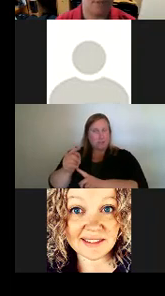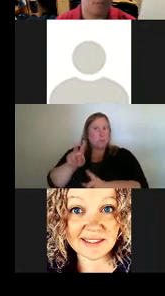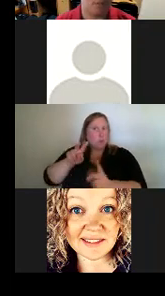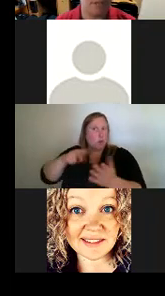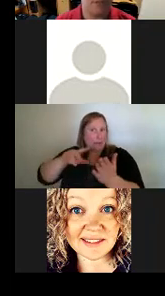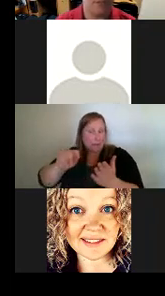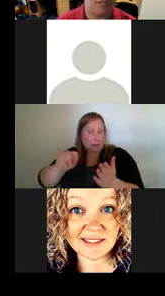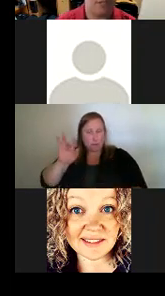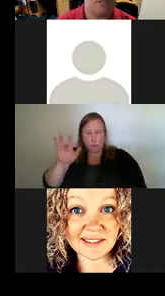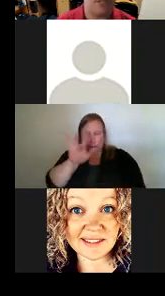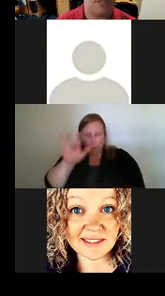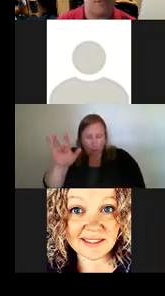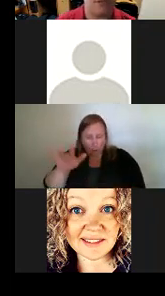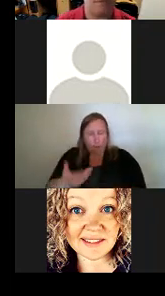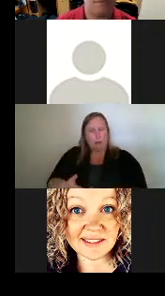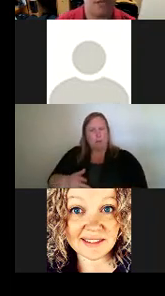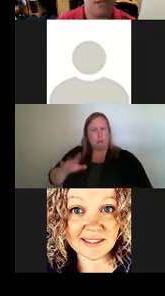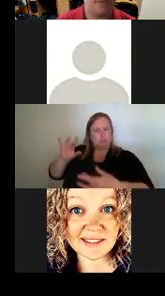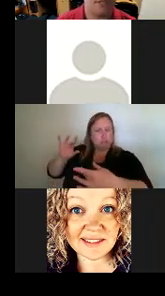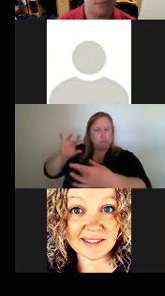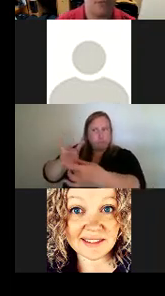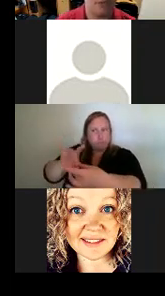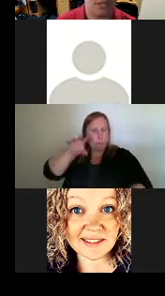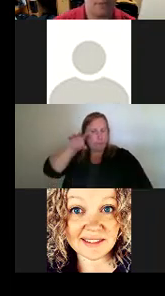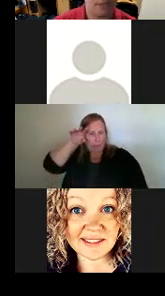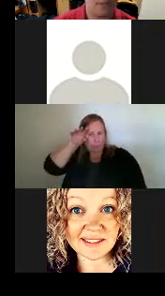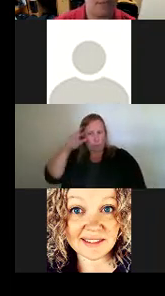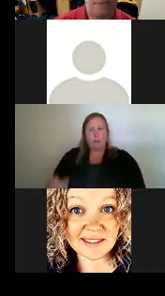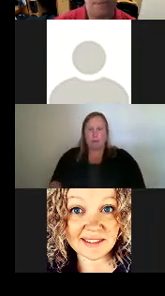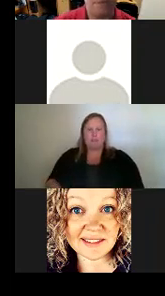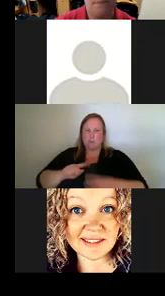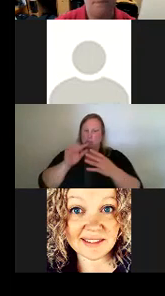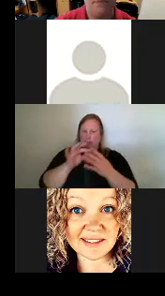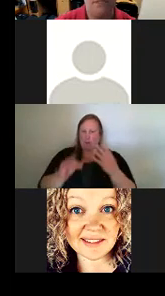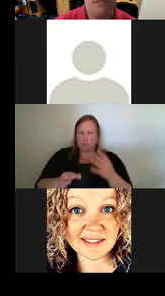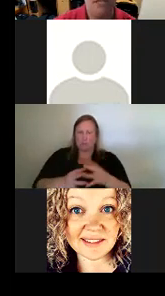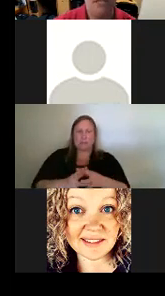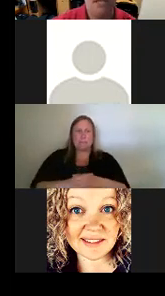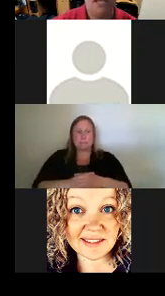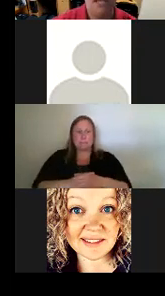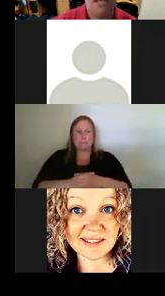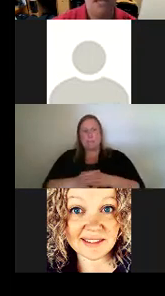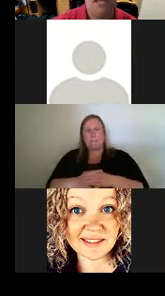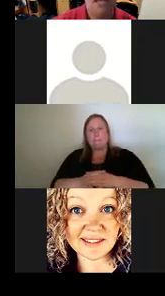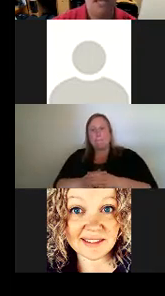SOME HAVE OTHER FEATURES AS THE ORCAM FAMILY.